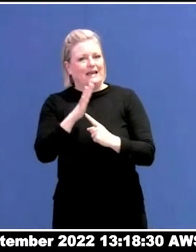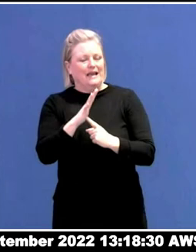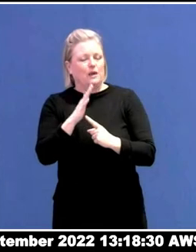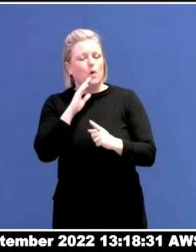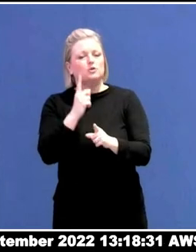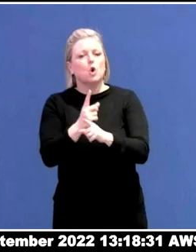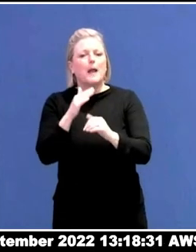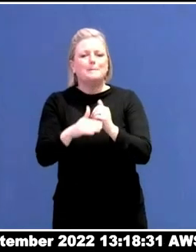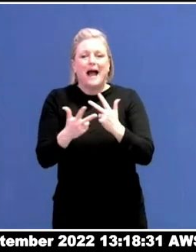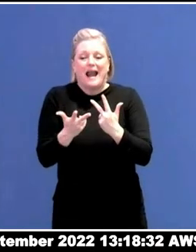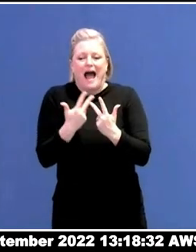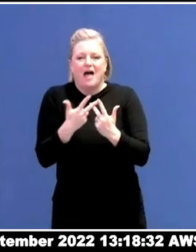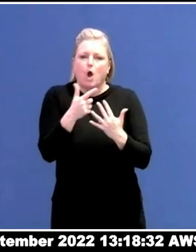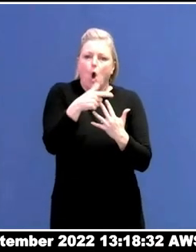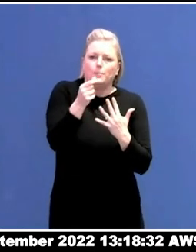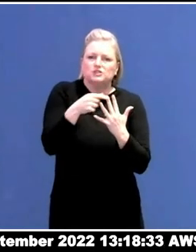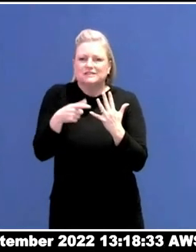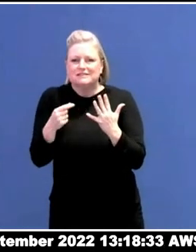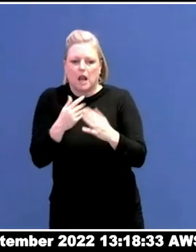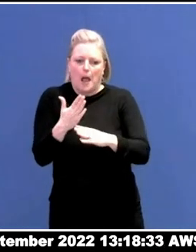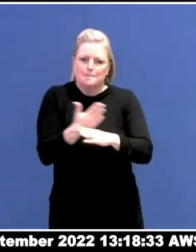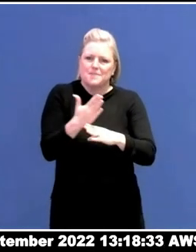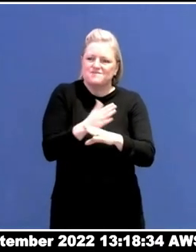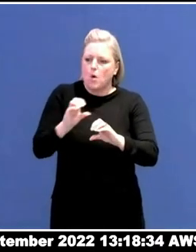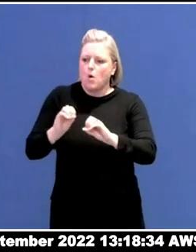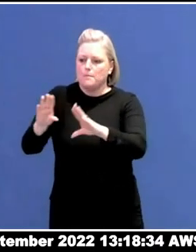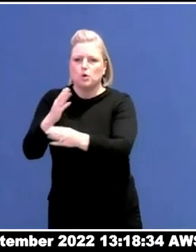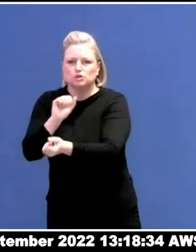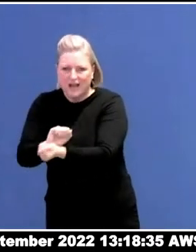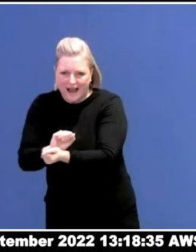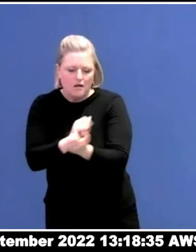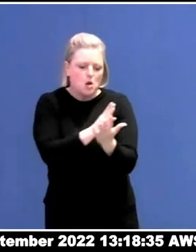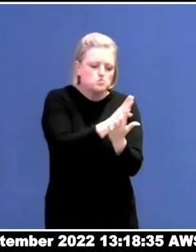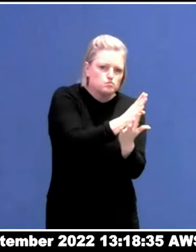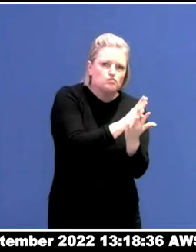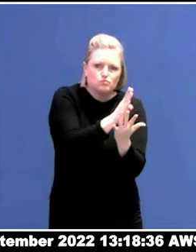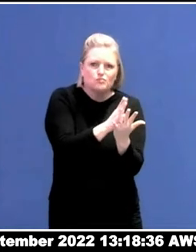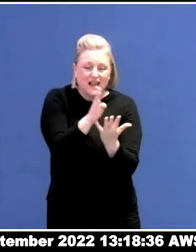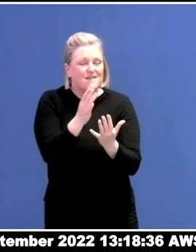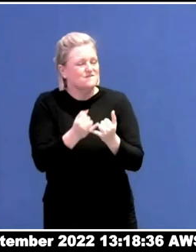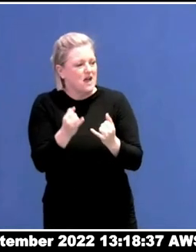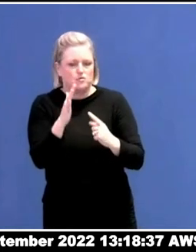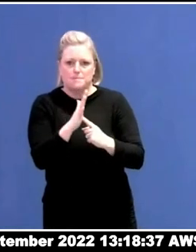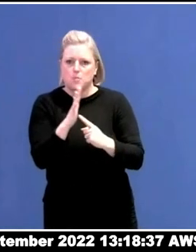Yes, diversion is critical and essential, and ideally, you know, we should not have this